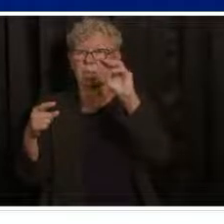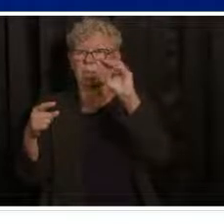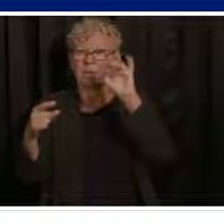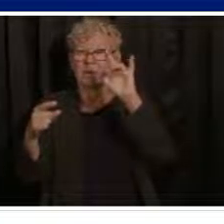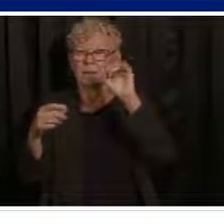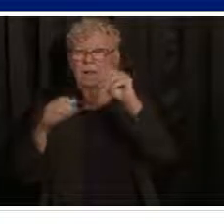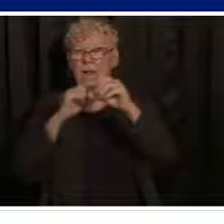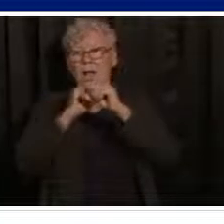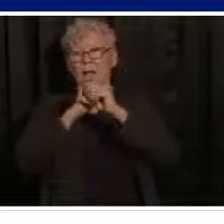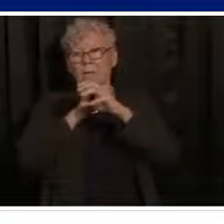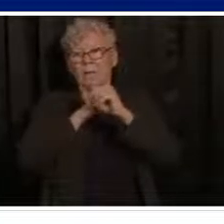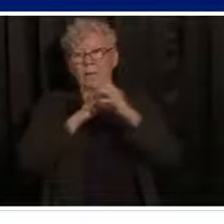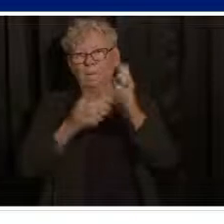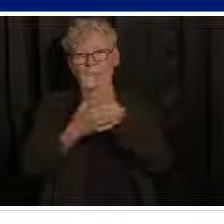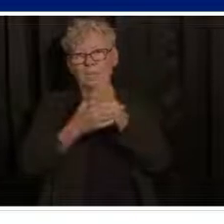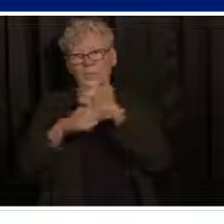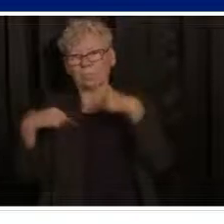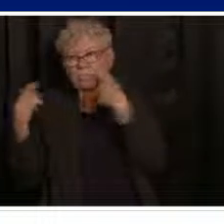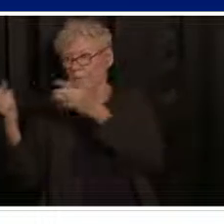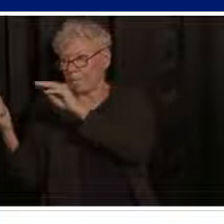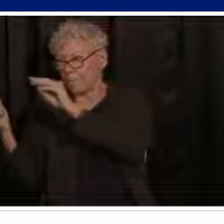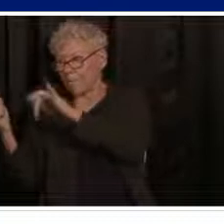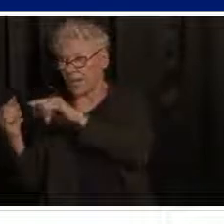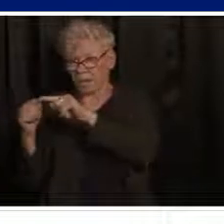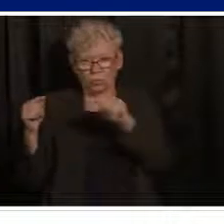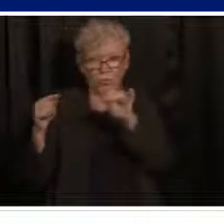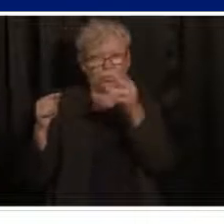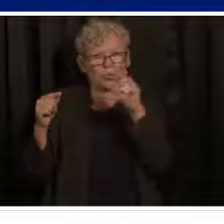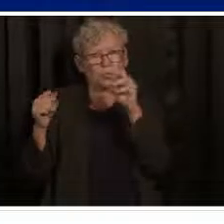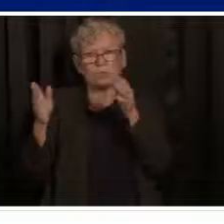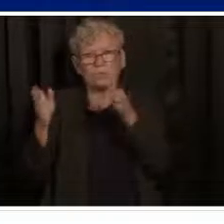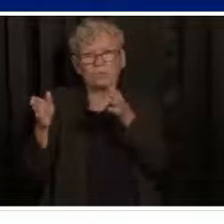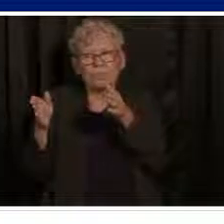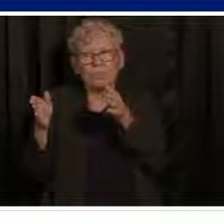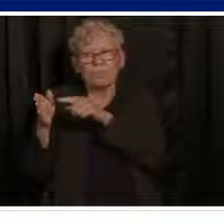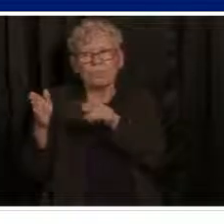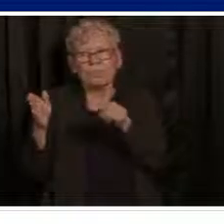and the end of June For slight six, we have ads in Twenty-six,